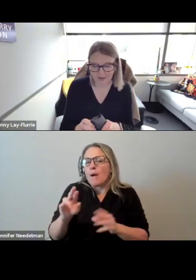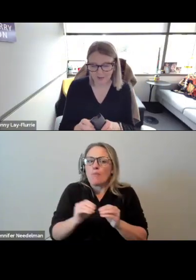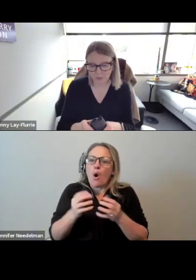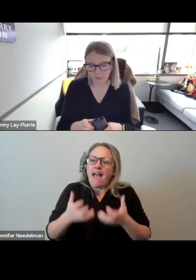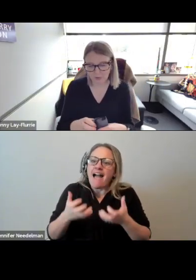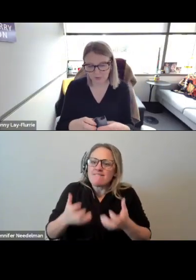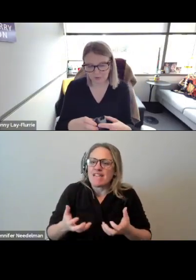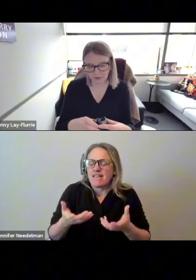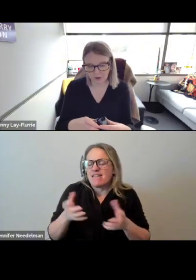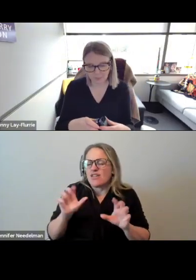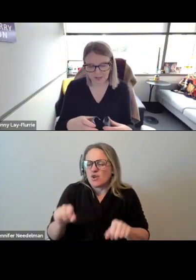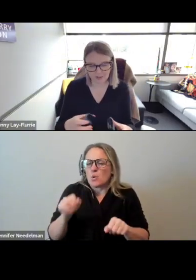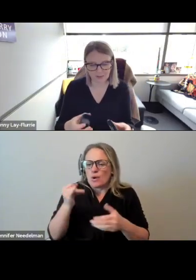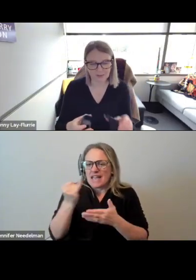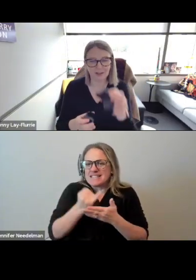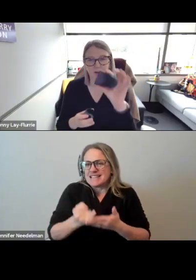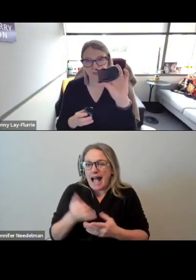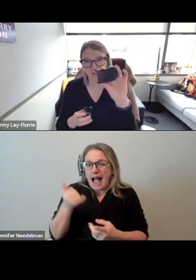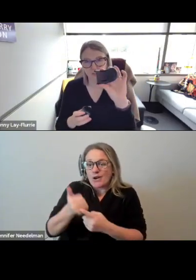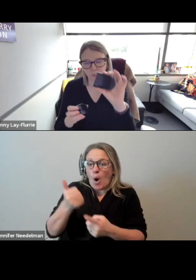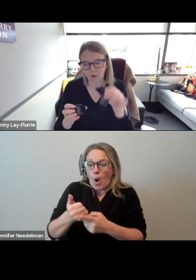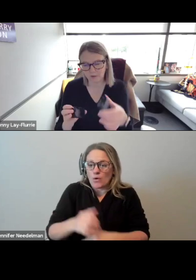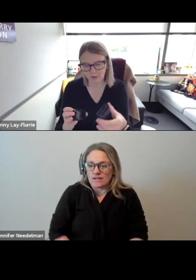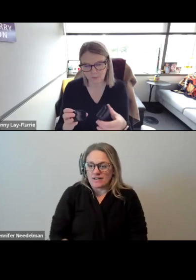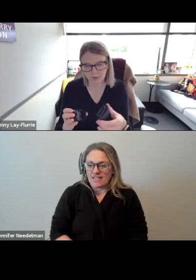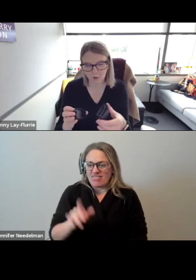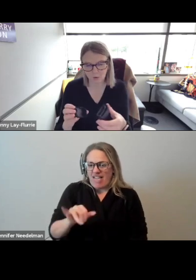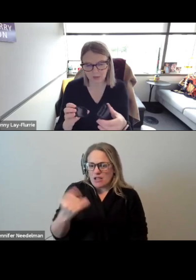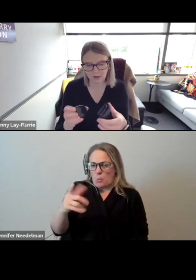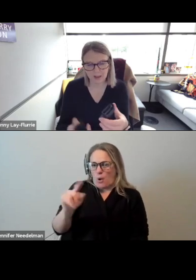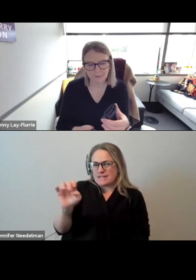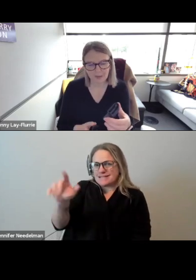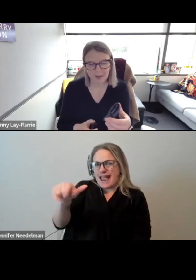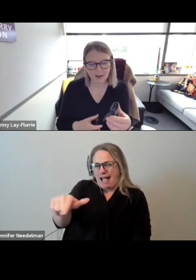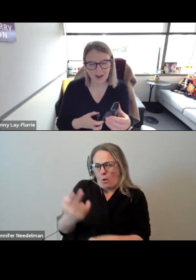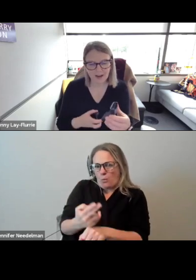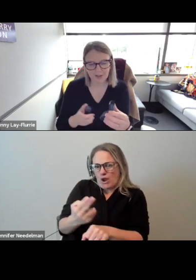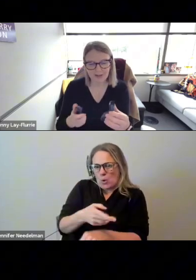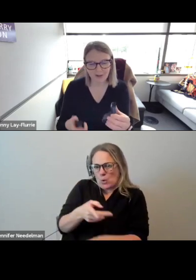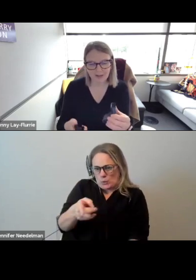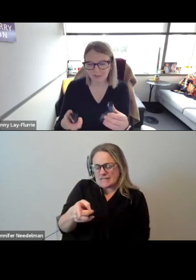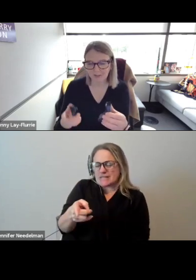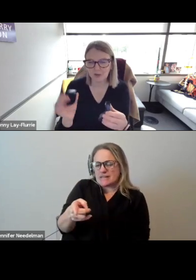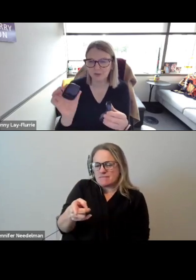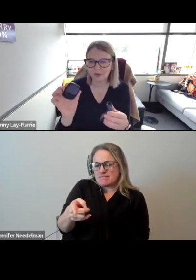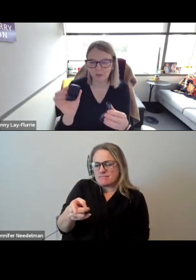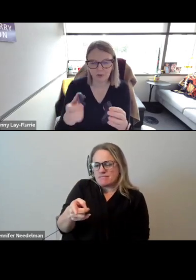And we produced a couple of tails ourselves. This is one of them that I'm holding. And I actually like this cute thing